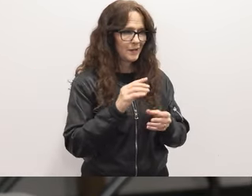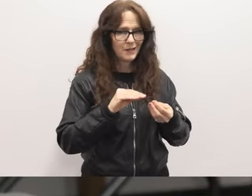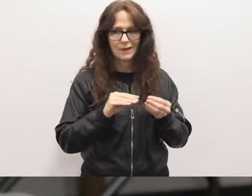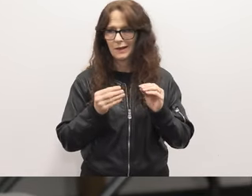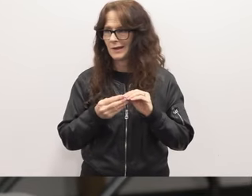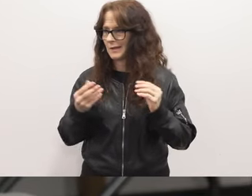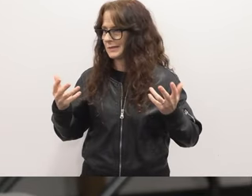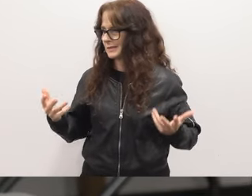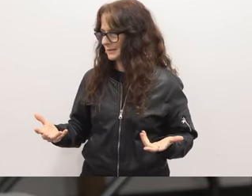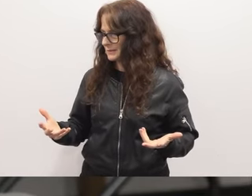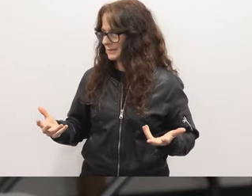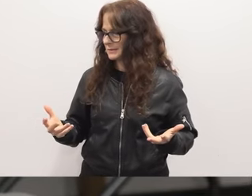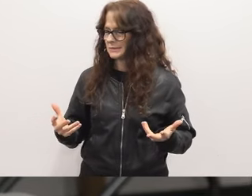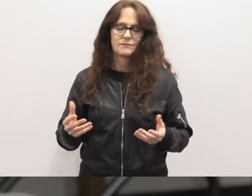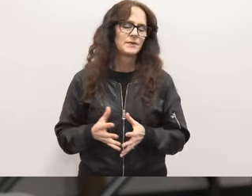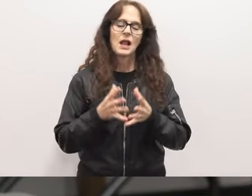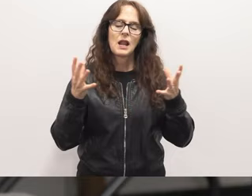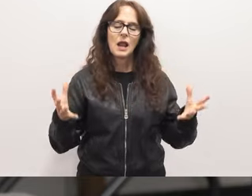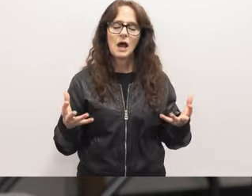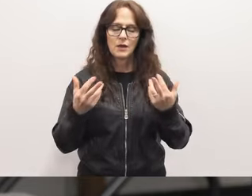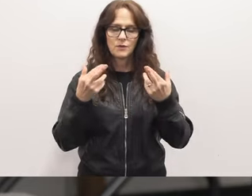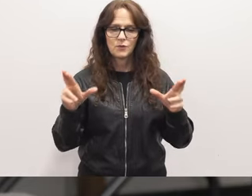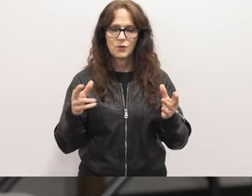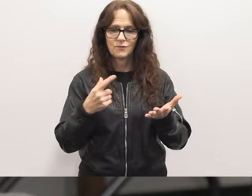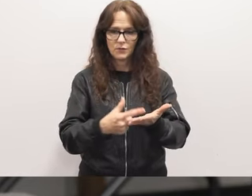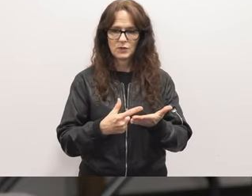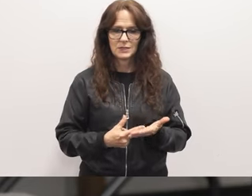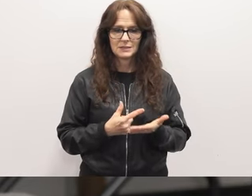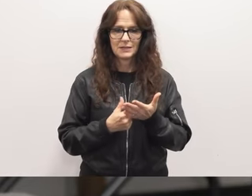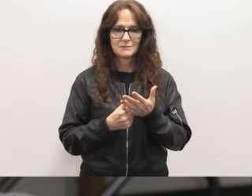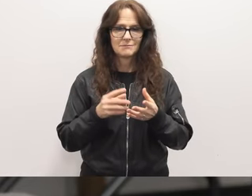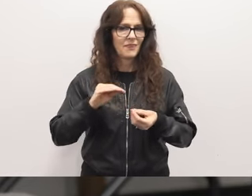And I think there's a lot of room for discussion about what that number should be.